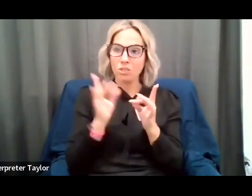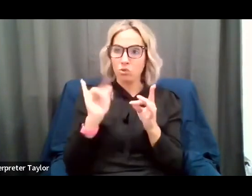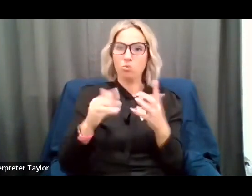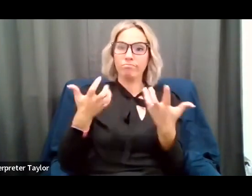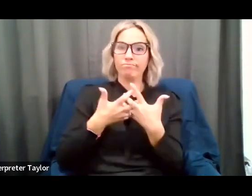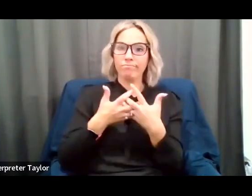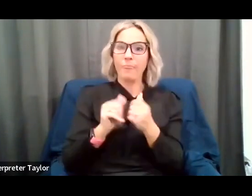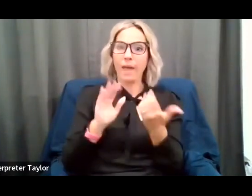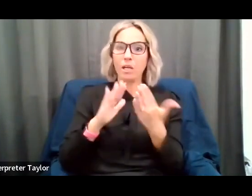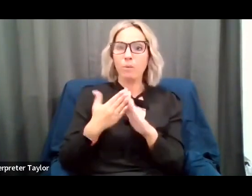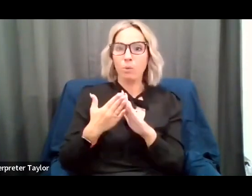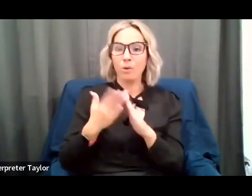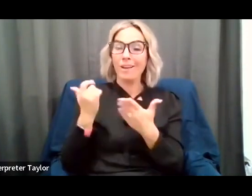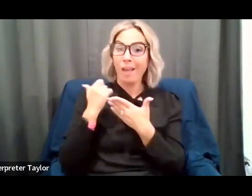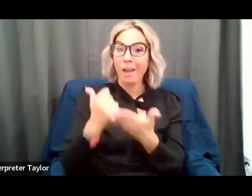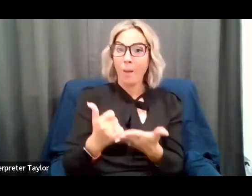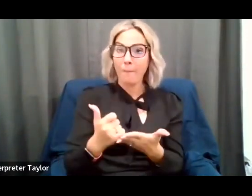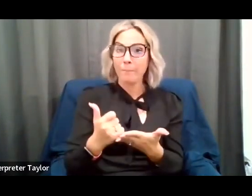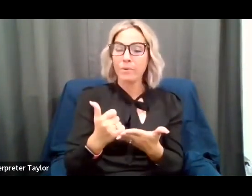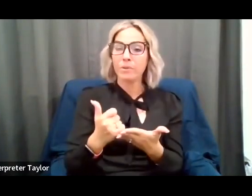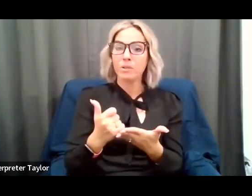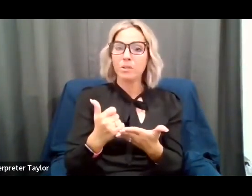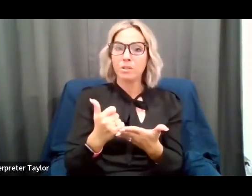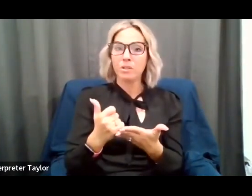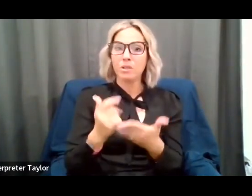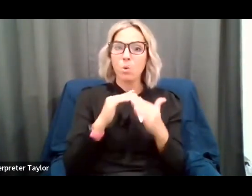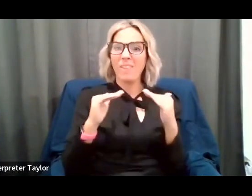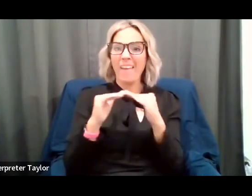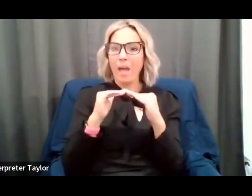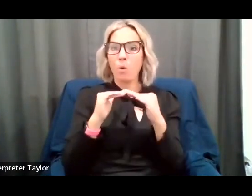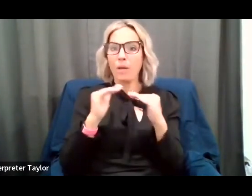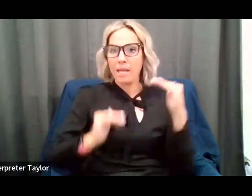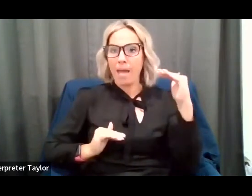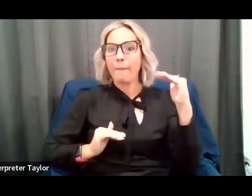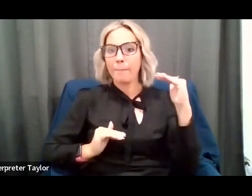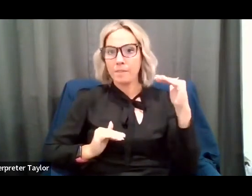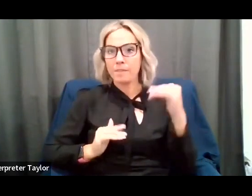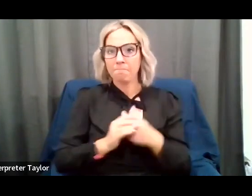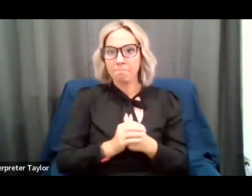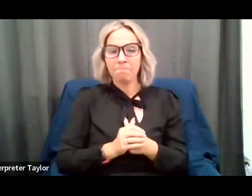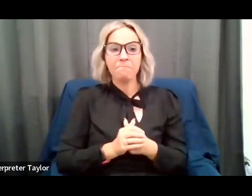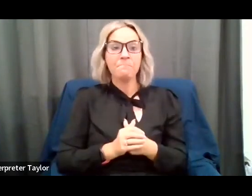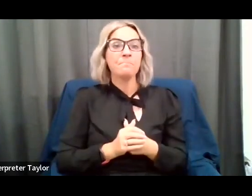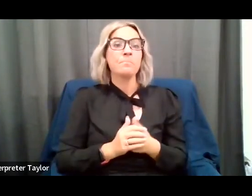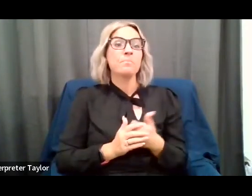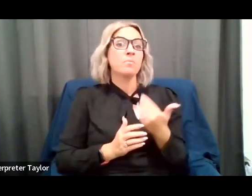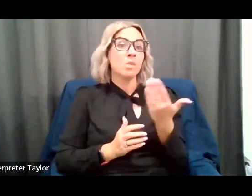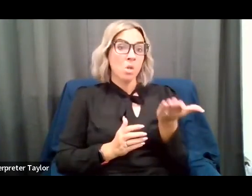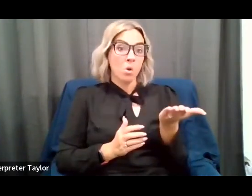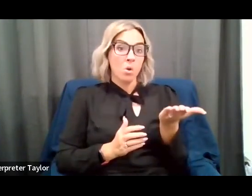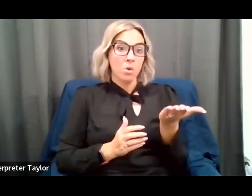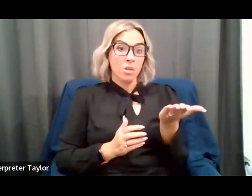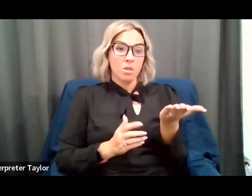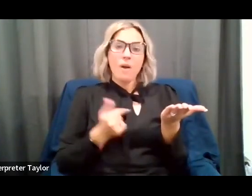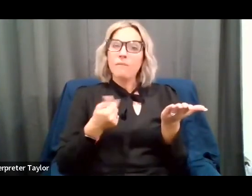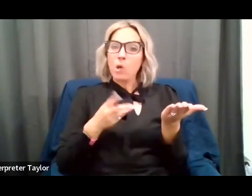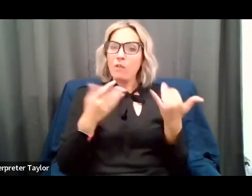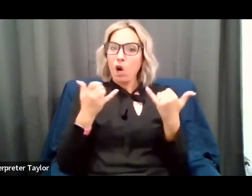and help, um, with equity gaps as well. So that being said, these are, uh, a few of our current priorities.